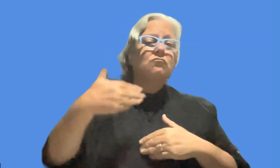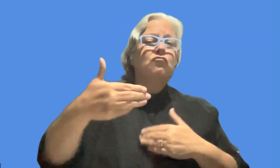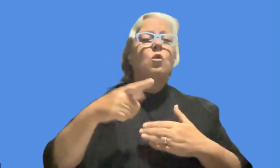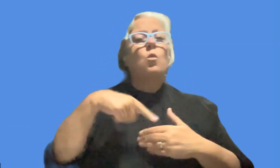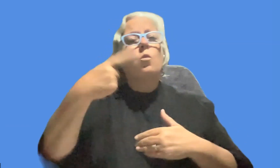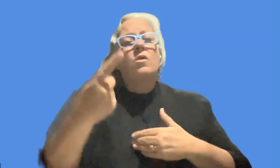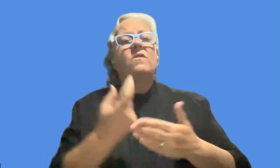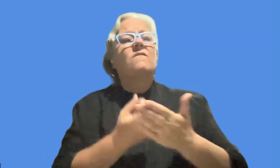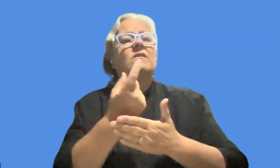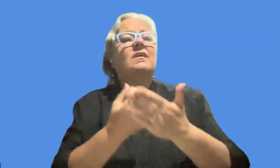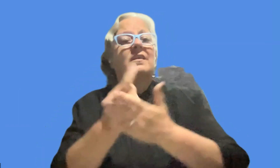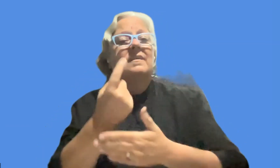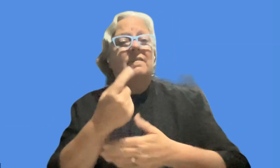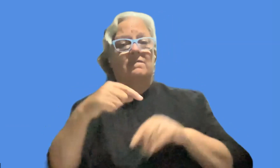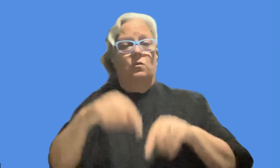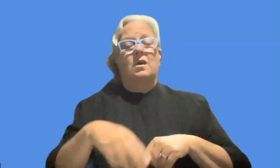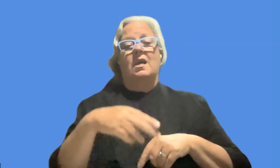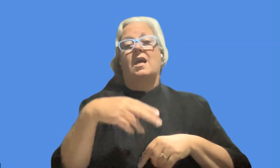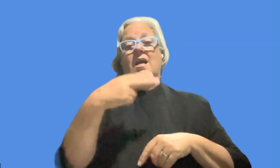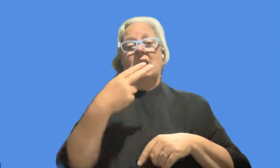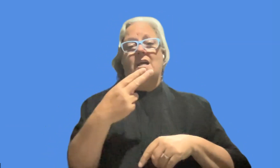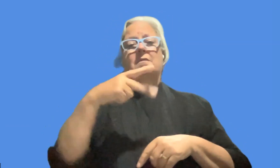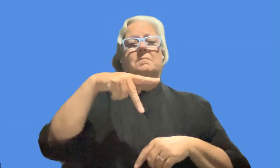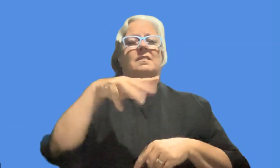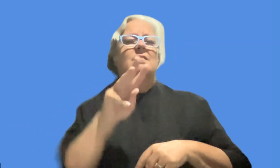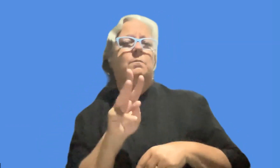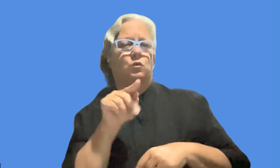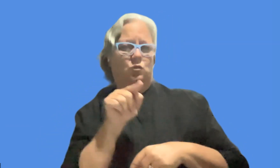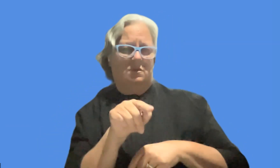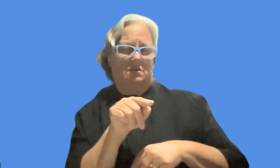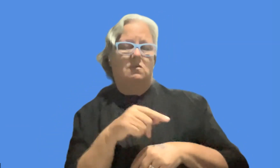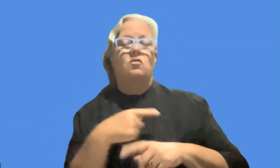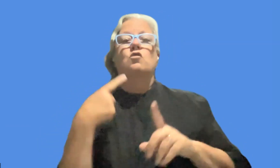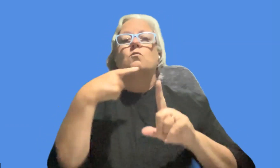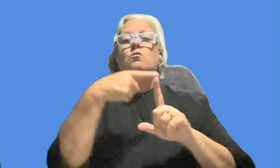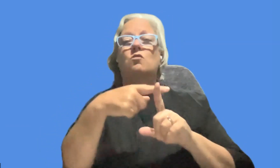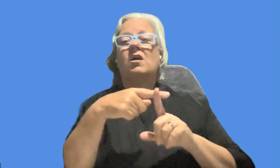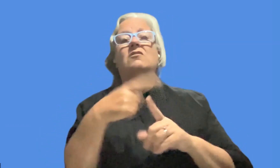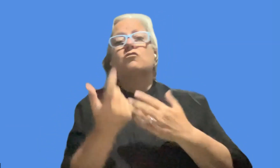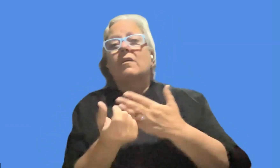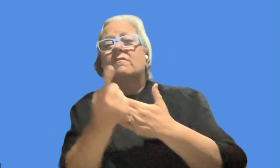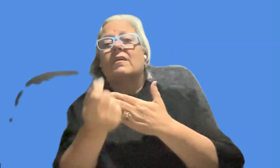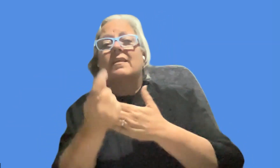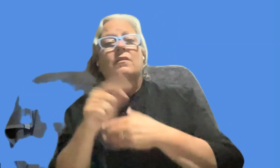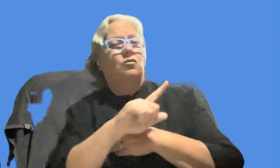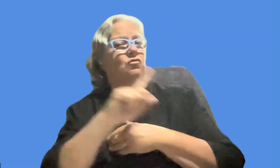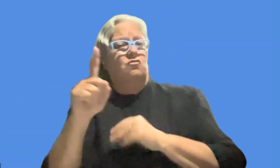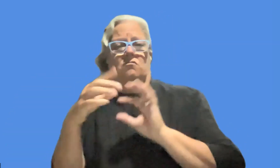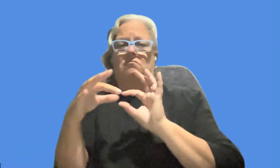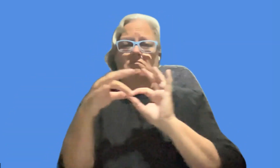. I'm looking forward to continuing the conversation throughout other event during the remainder of the HMPW.